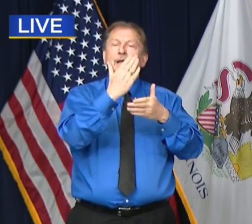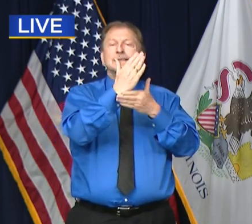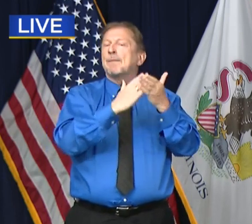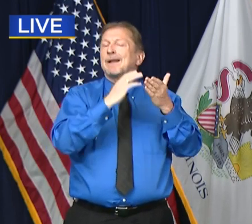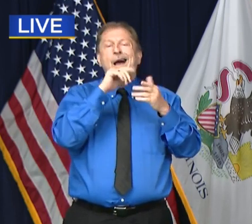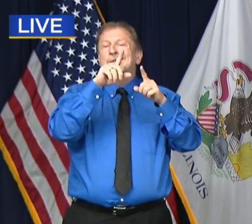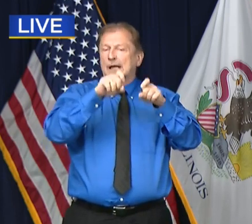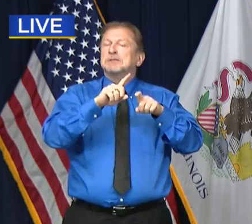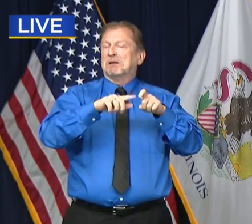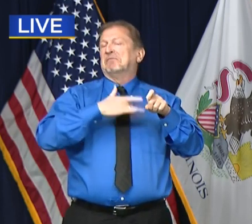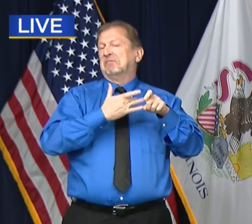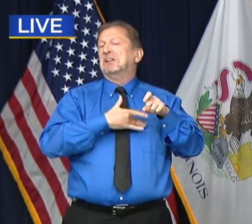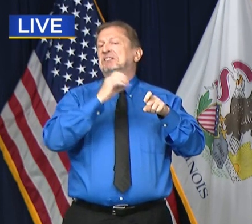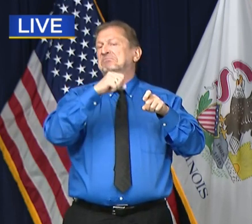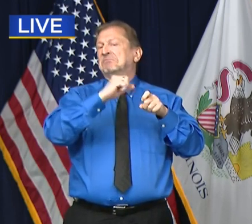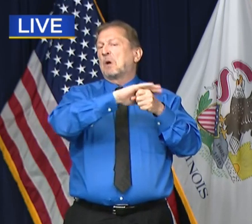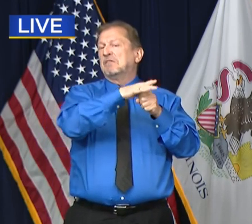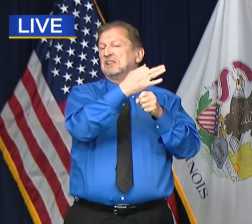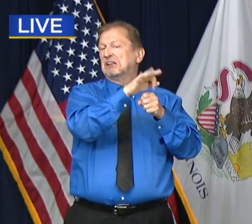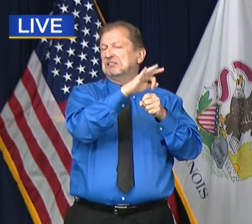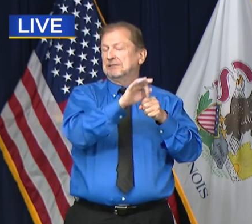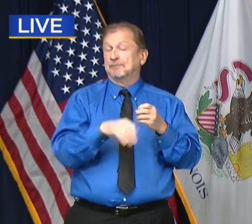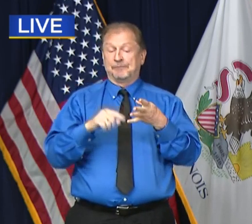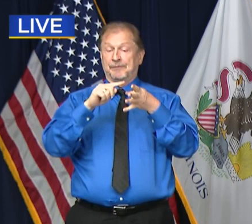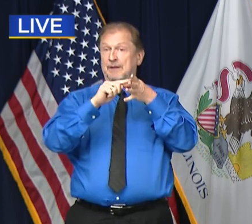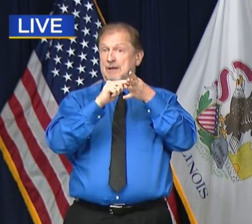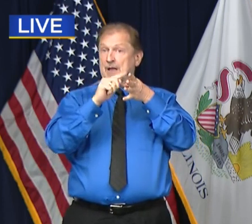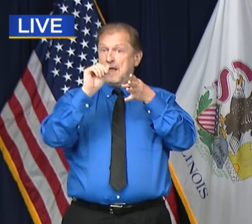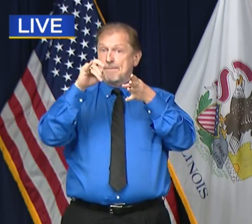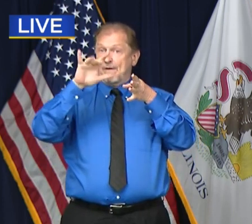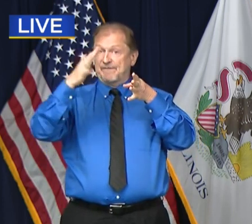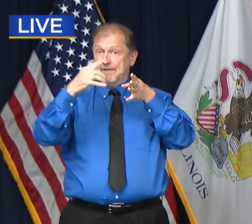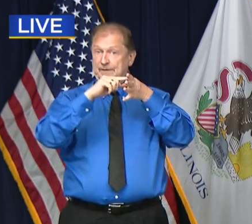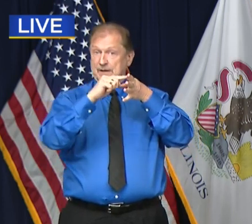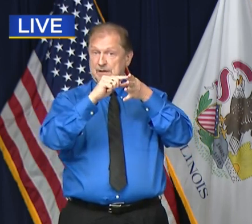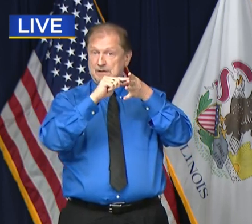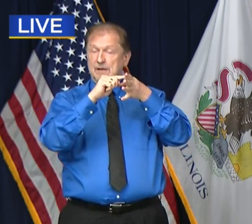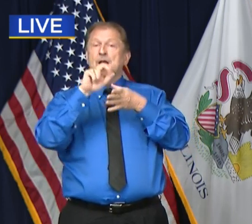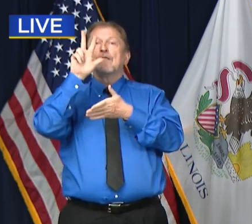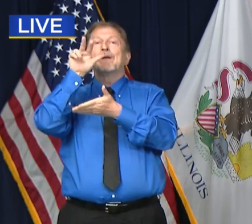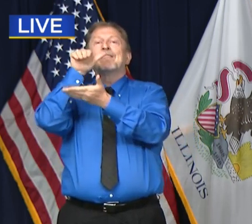PATIENTS, IN THE HOSPITAL AND ASSUMED COVID-19 PATIENTS IN THE HOSPITAL.